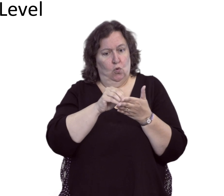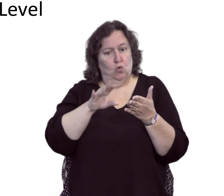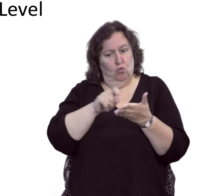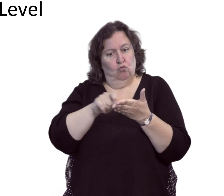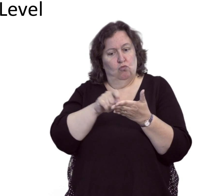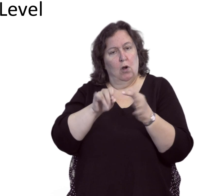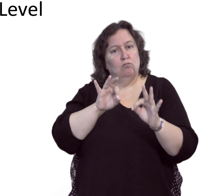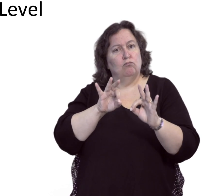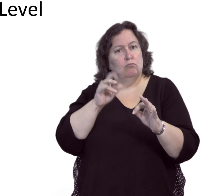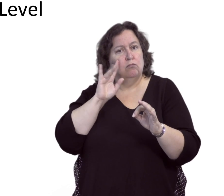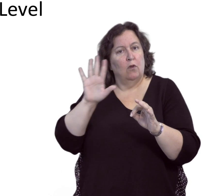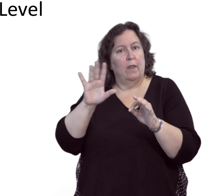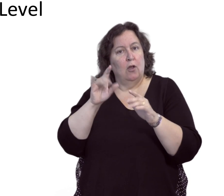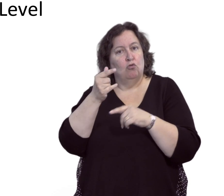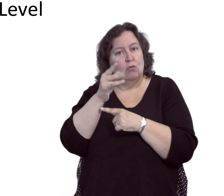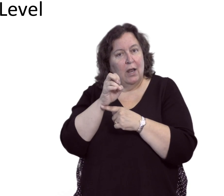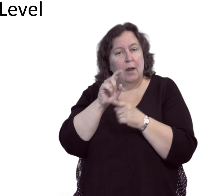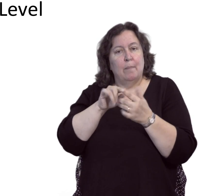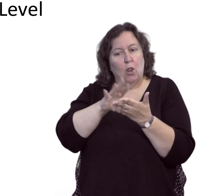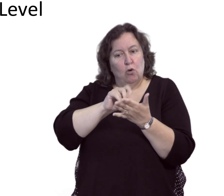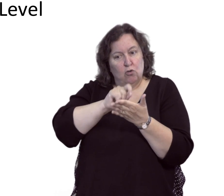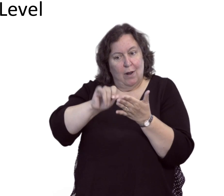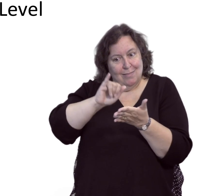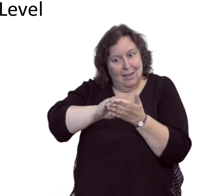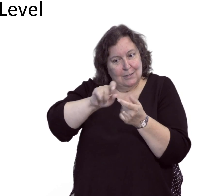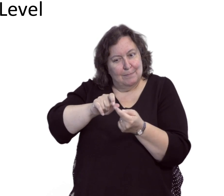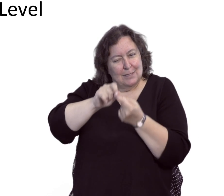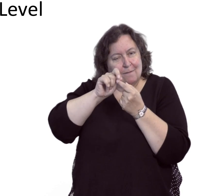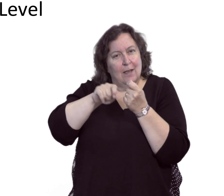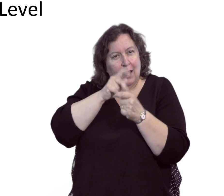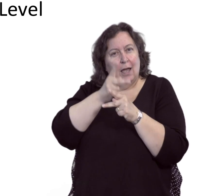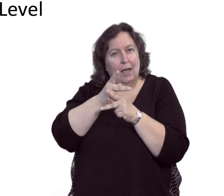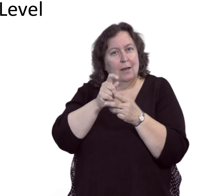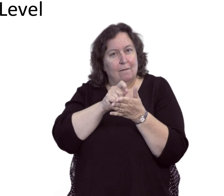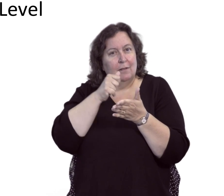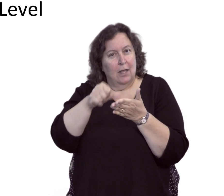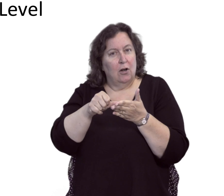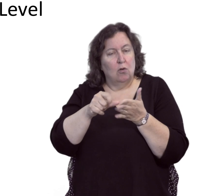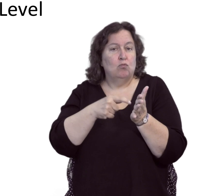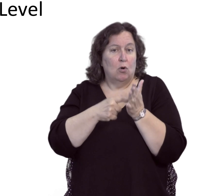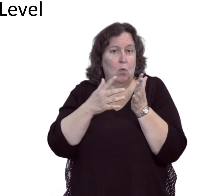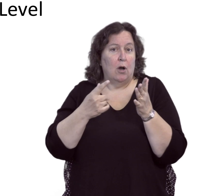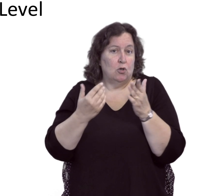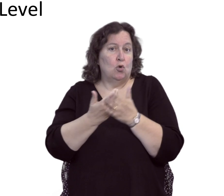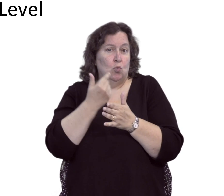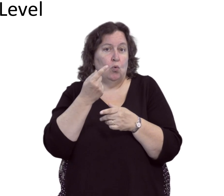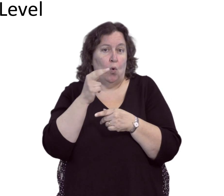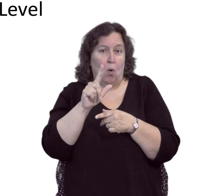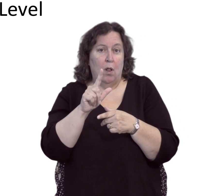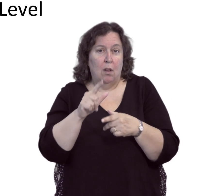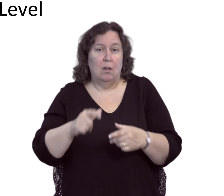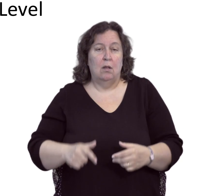are on grade level, learning the skills for a specific type of writing often requires a goal.